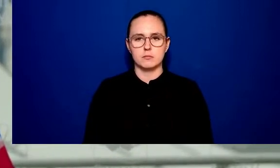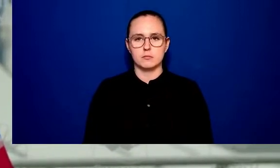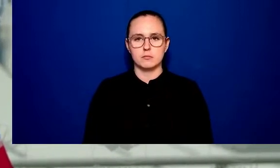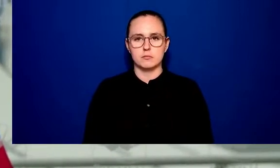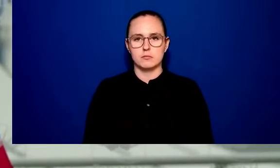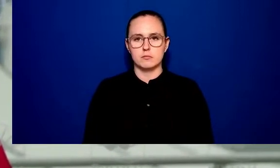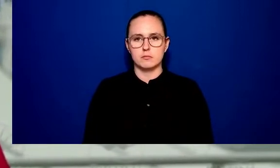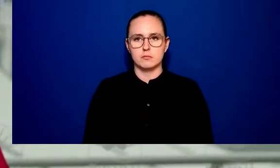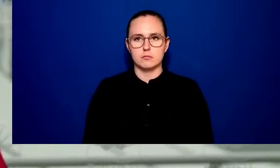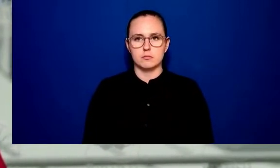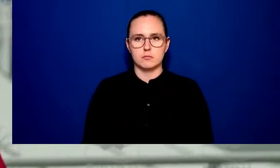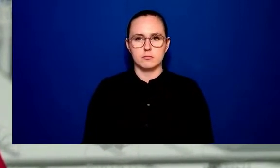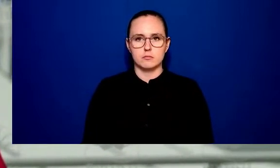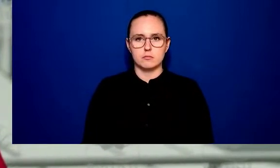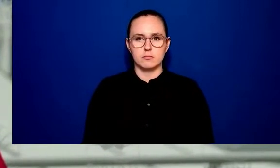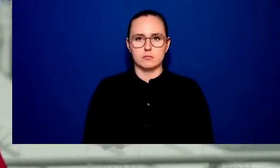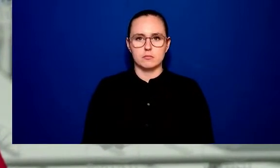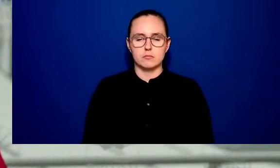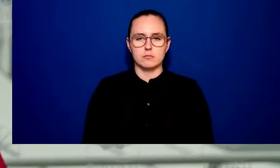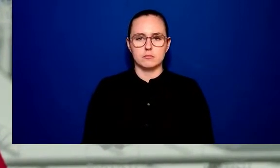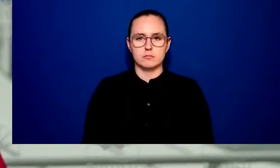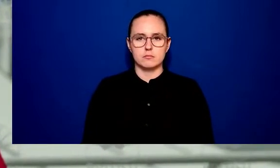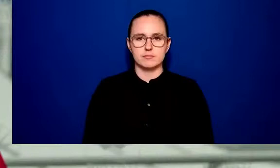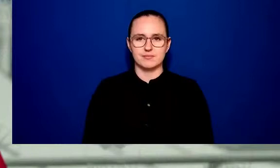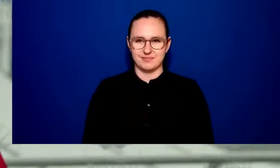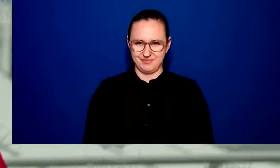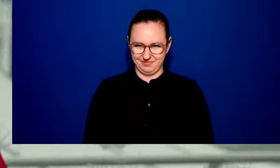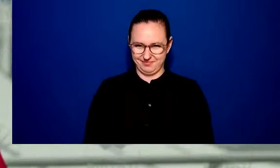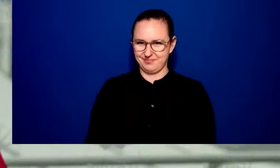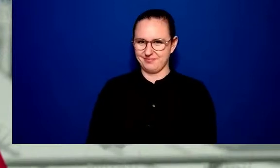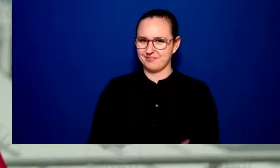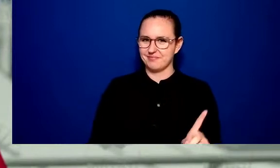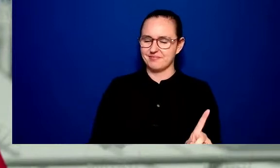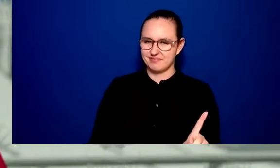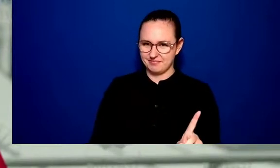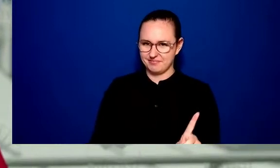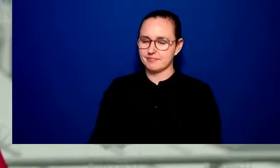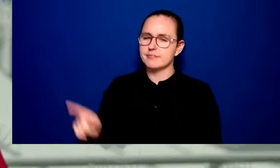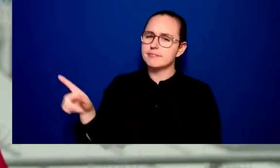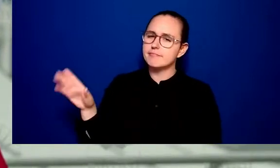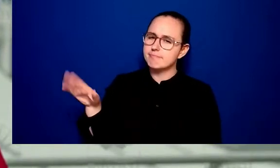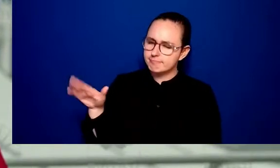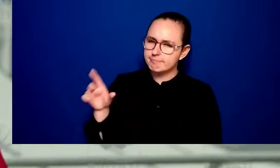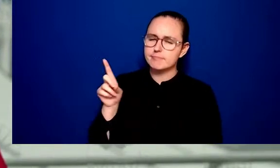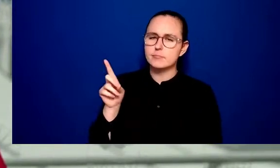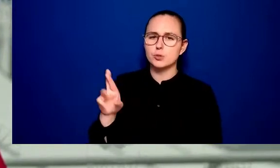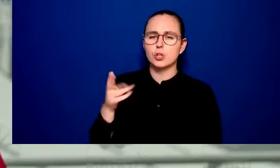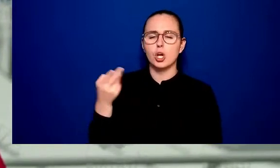Global News. Please go ahead. Dr Henry is the province